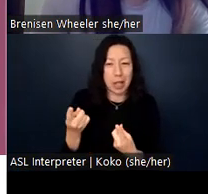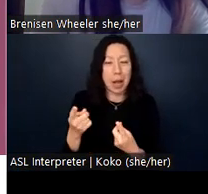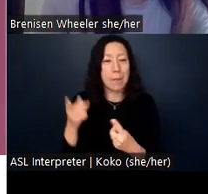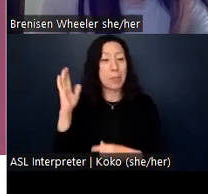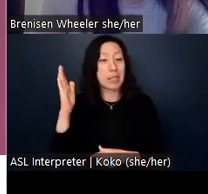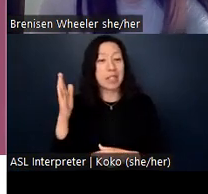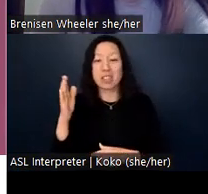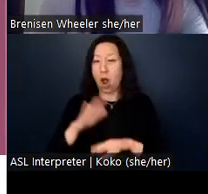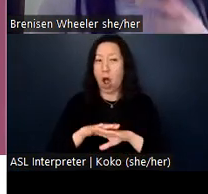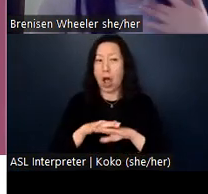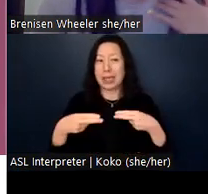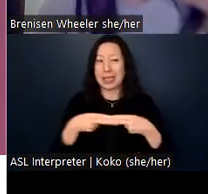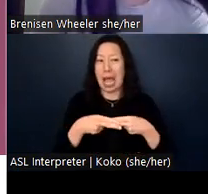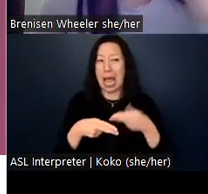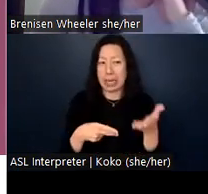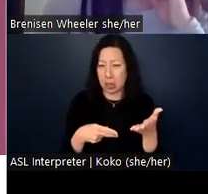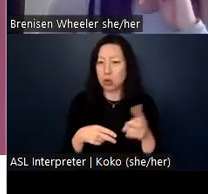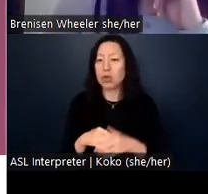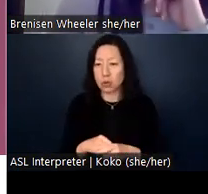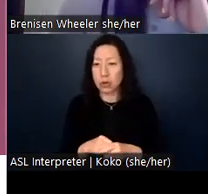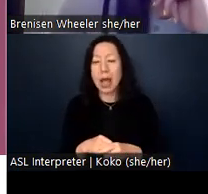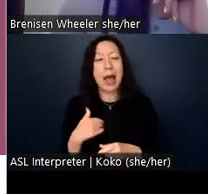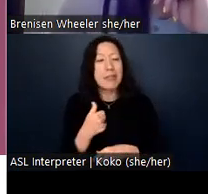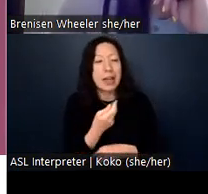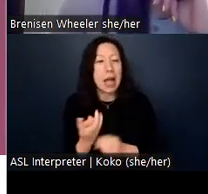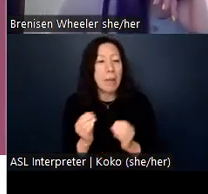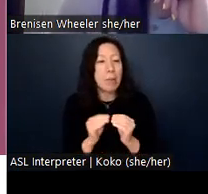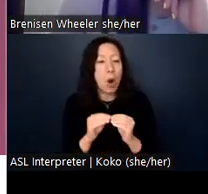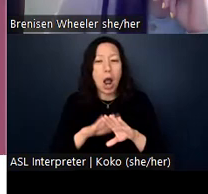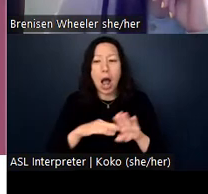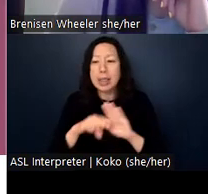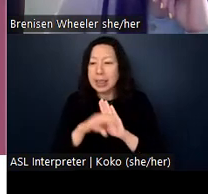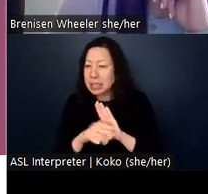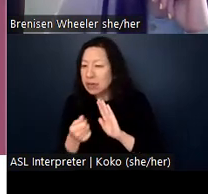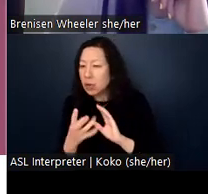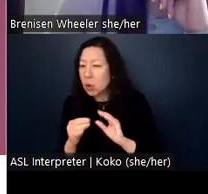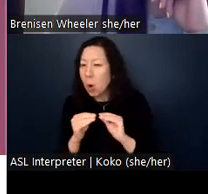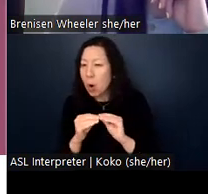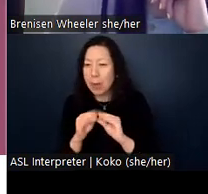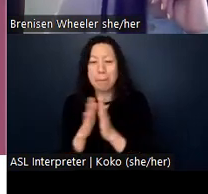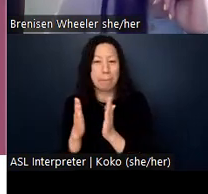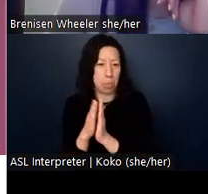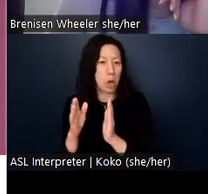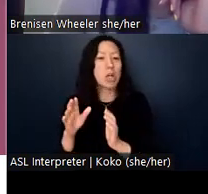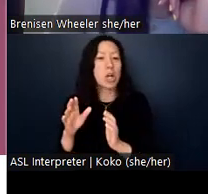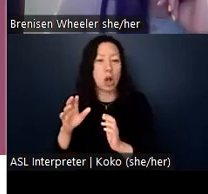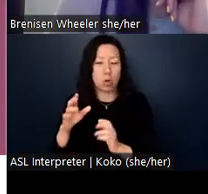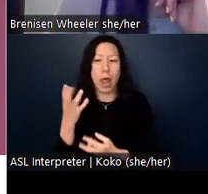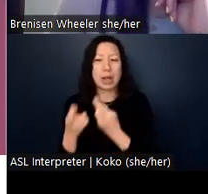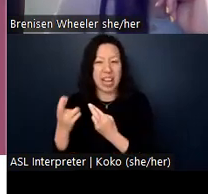13:31:15 There's a couple more on this list I just put in the chat for more book recommendations.